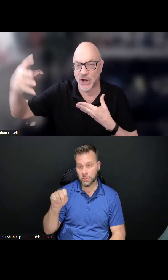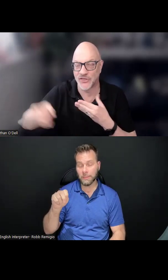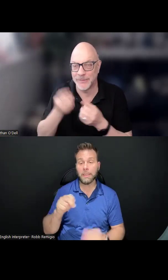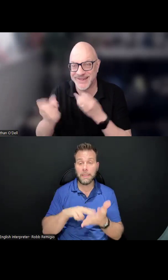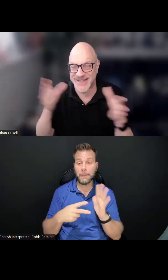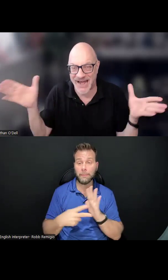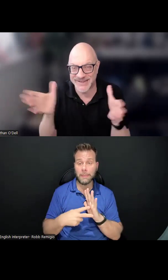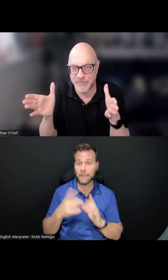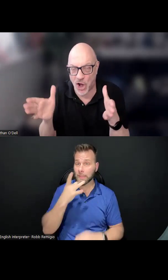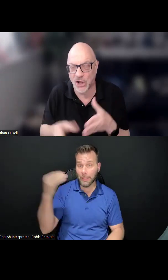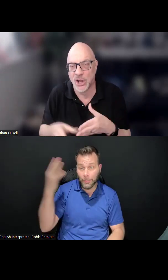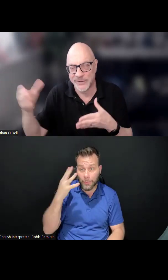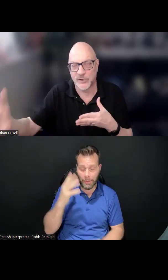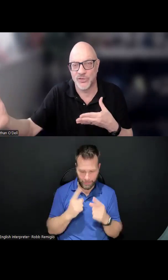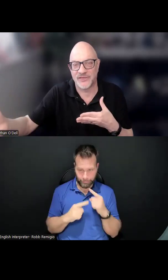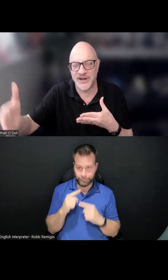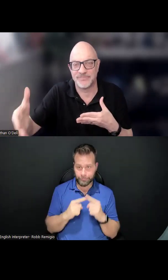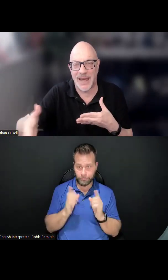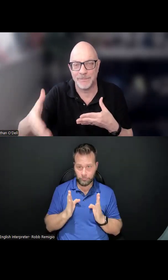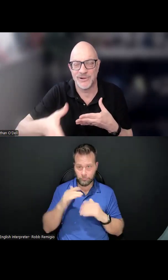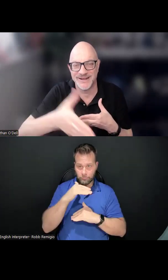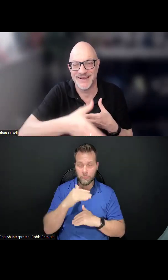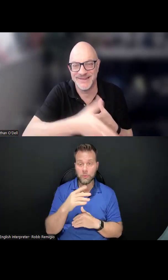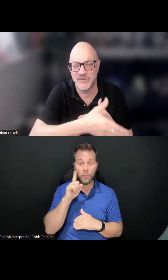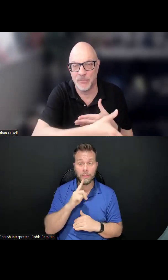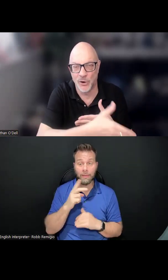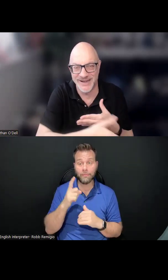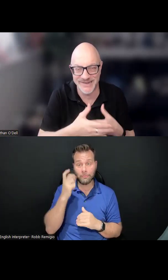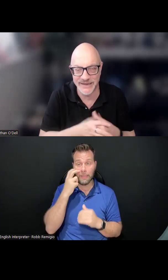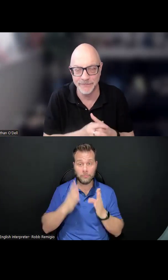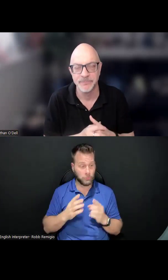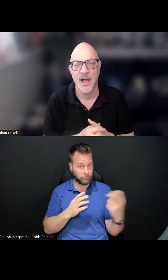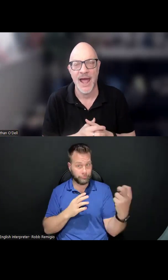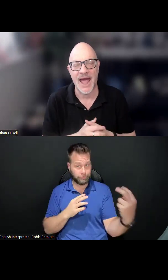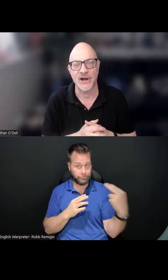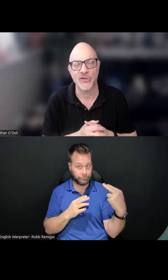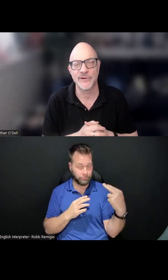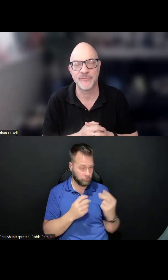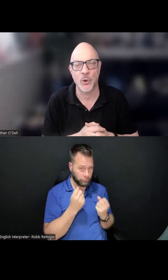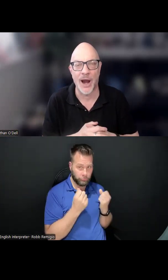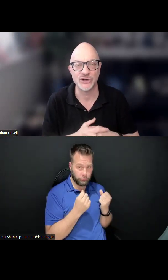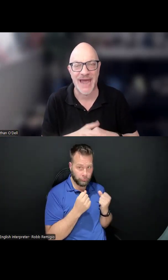sits close to the Deaf-Blind person, usually with a light on them, and signs small, so the Deaf-Blind person can see them